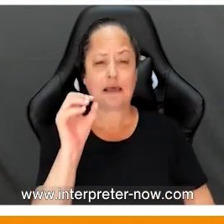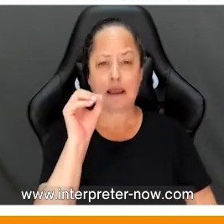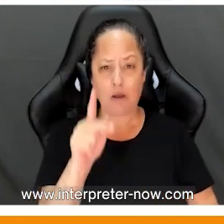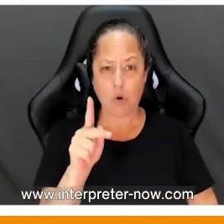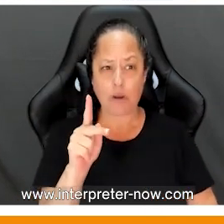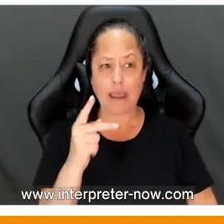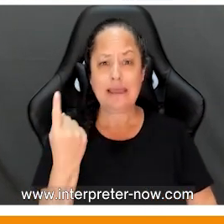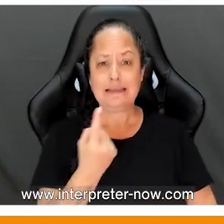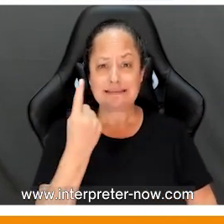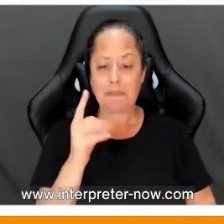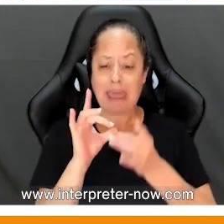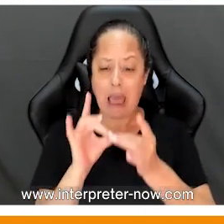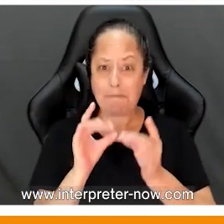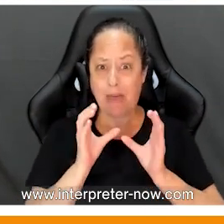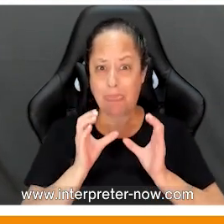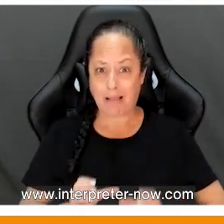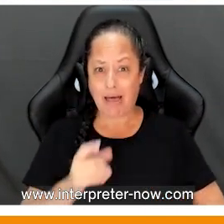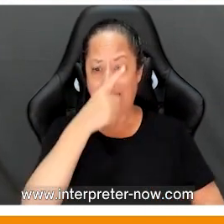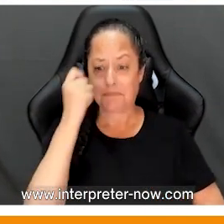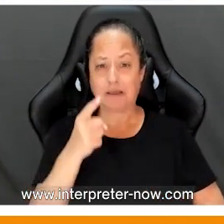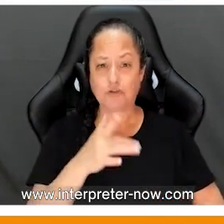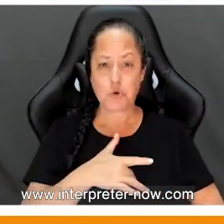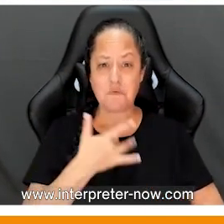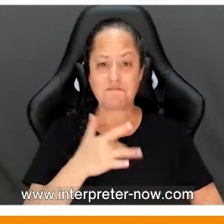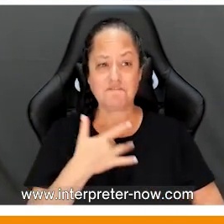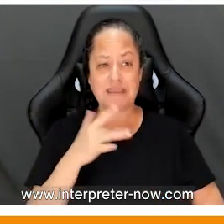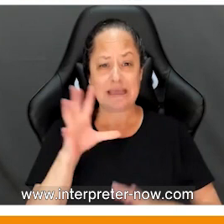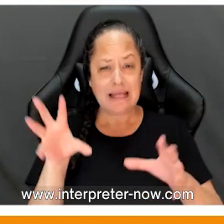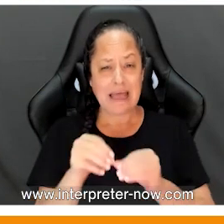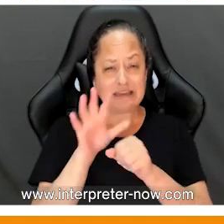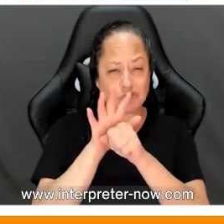Is it because you feel additional pressure in these external-facing meetings?"